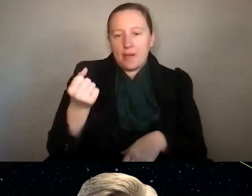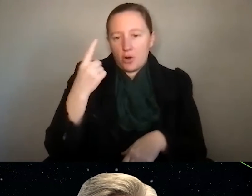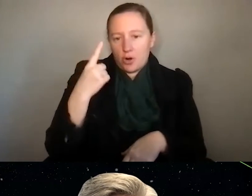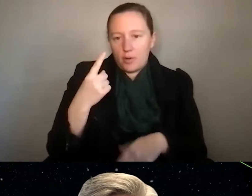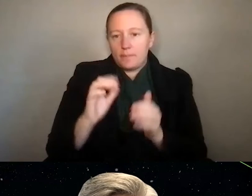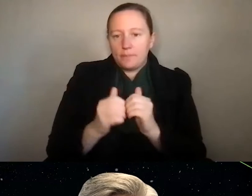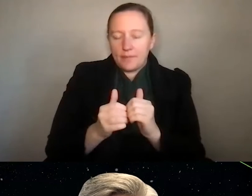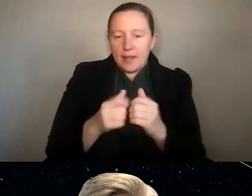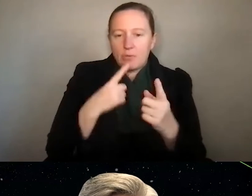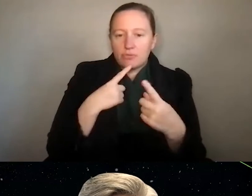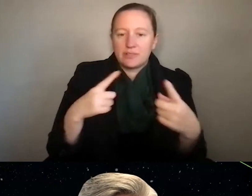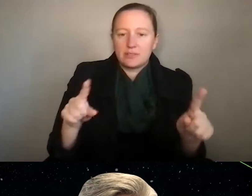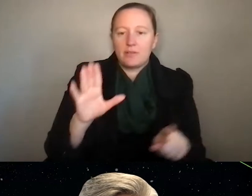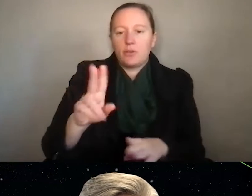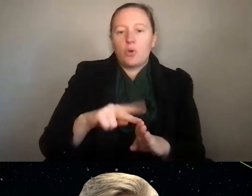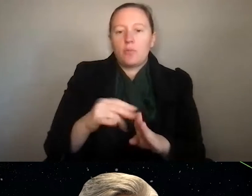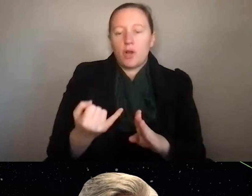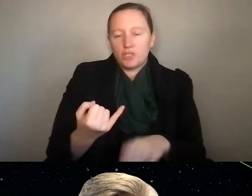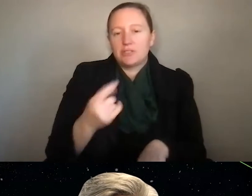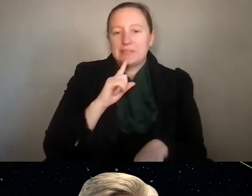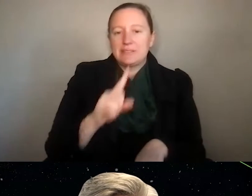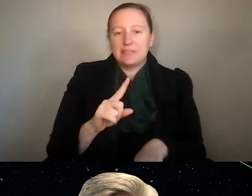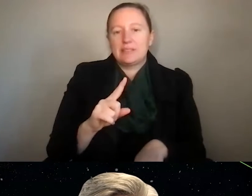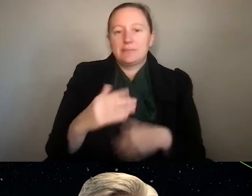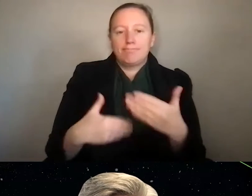successfully your project is going to be addressed.